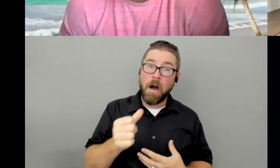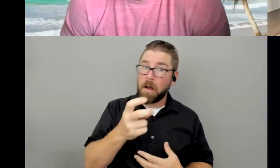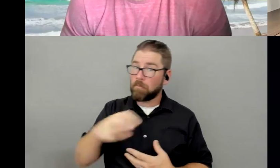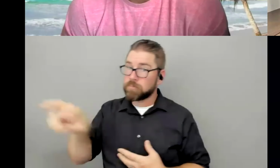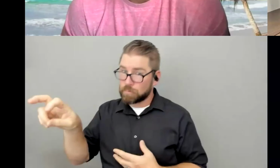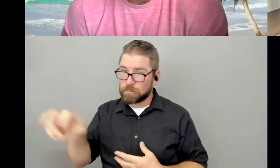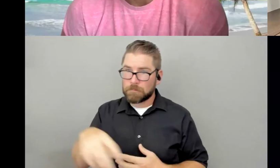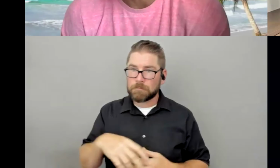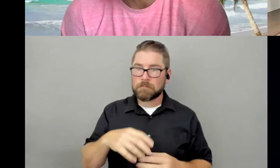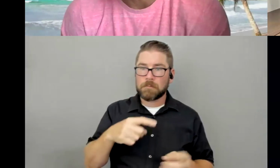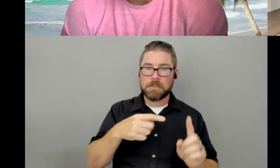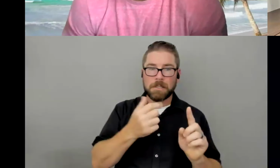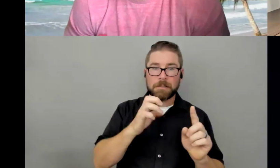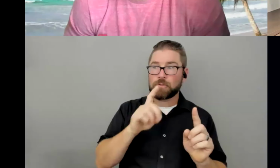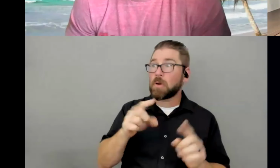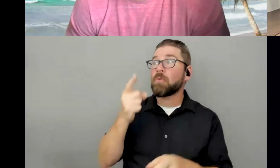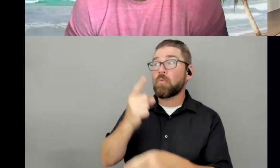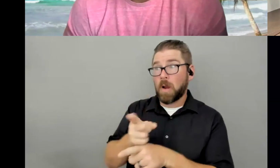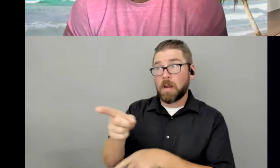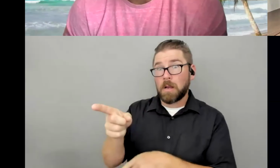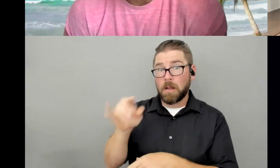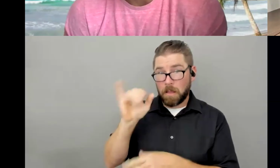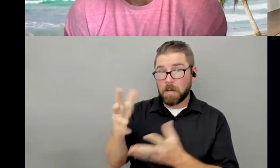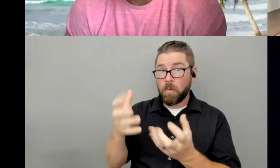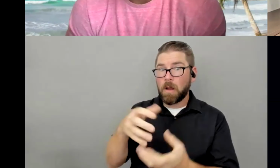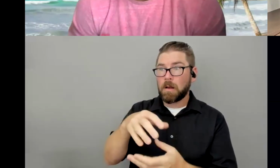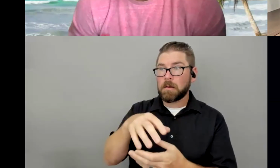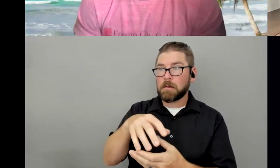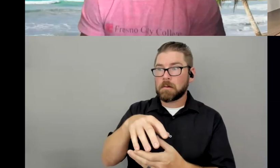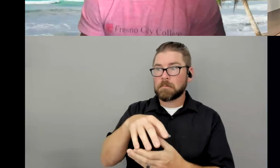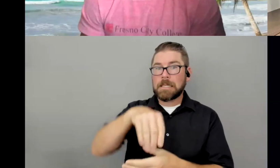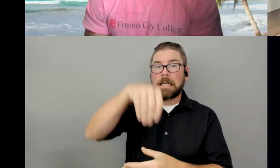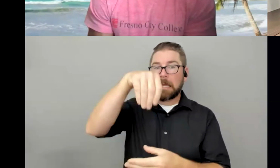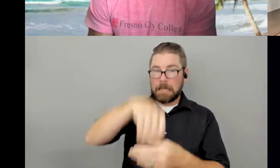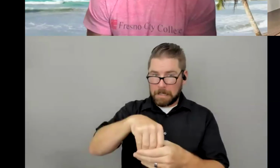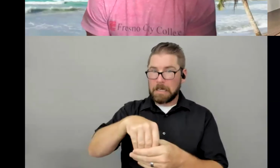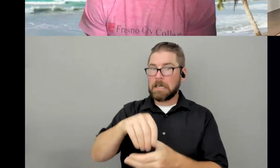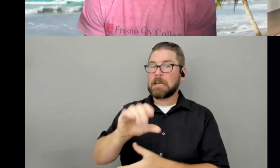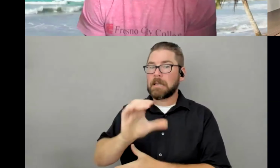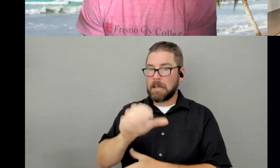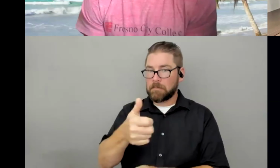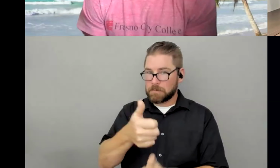So yes, the idea would be it would be in Canvas. It would be housed in Canvas. It stays in Canvas.